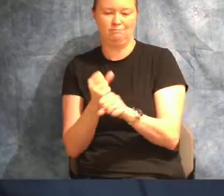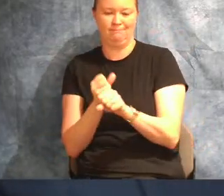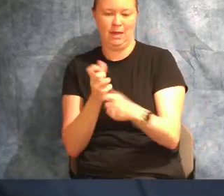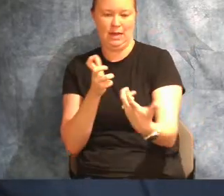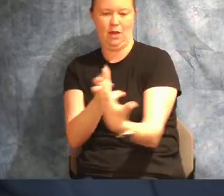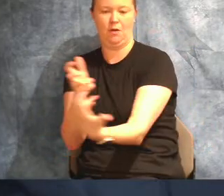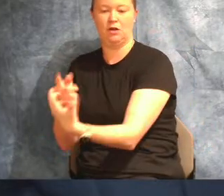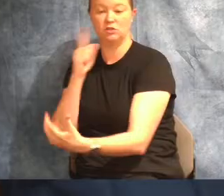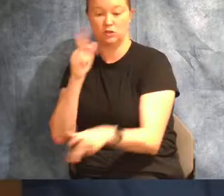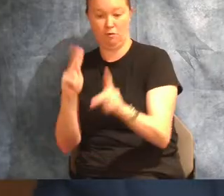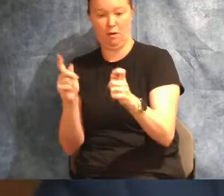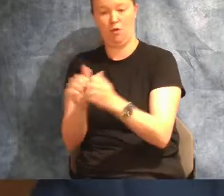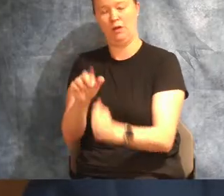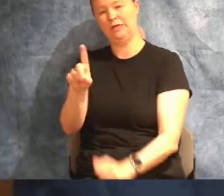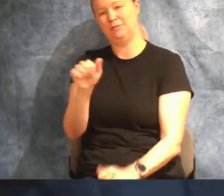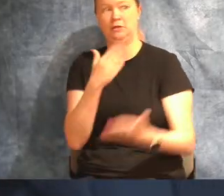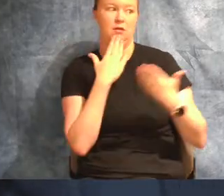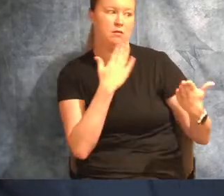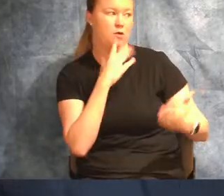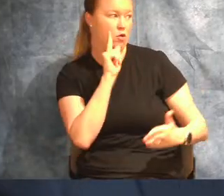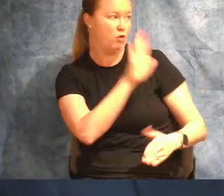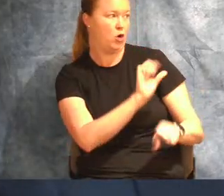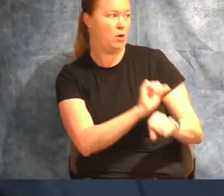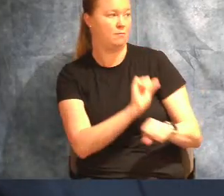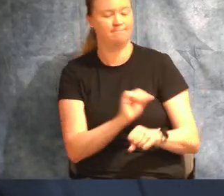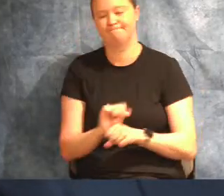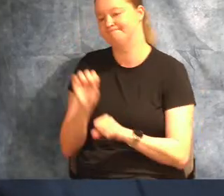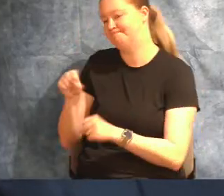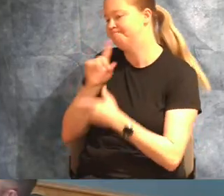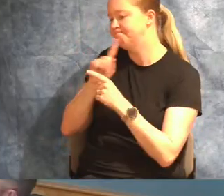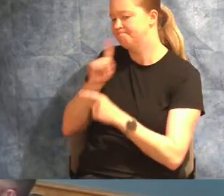people with disabilities. So thank you for the work on this. Absolutely. Thanks, measures. Thank